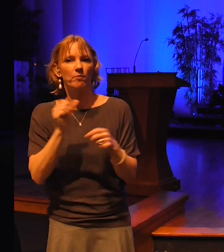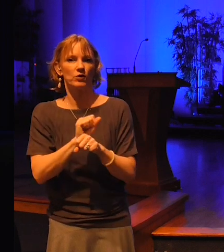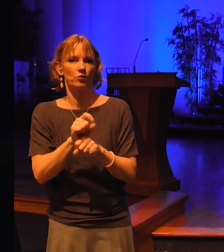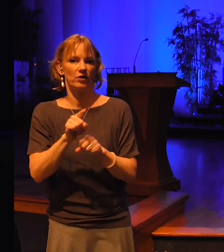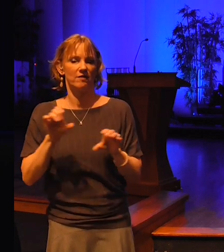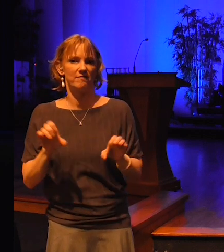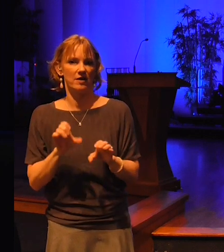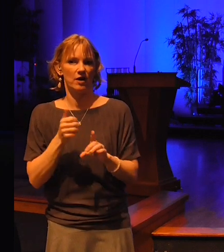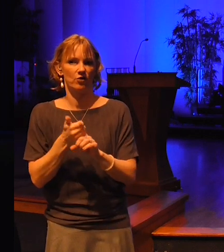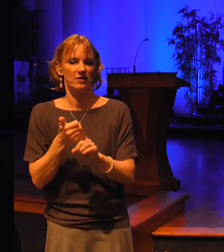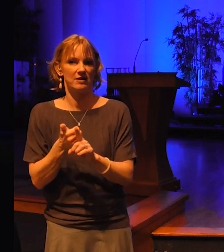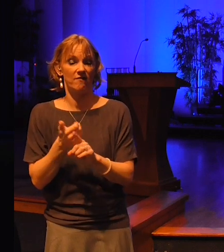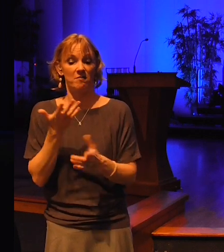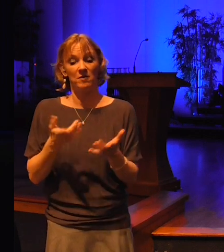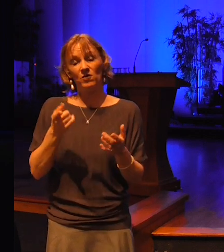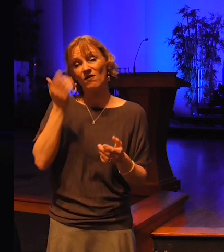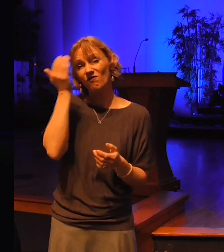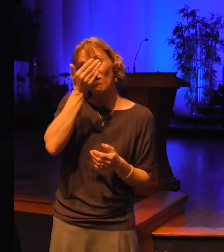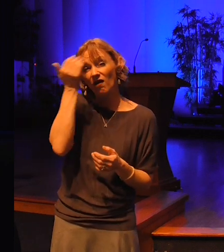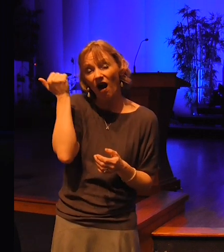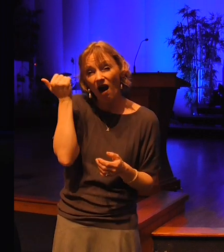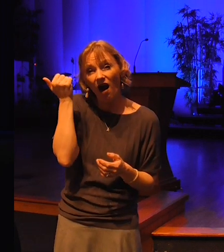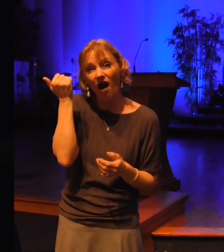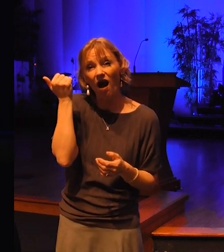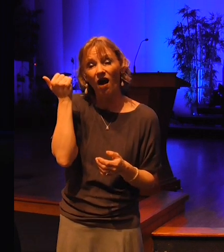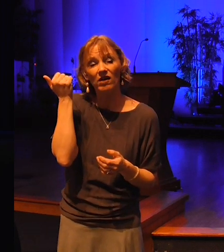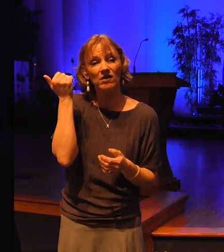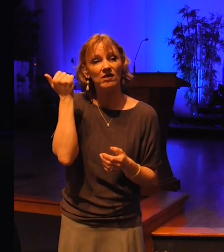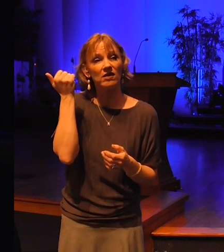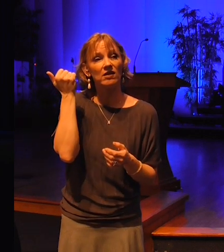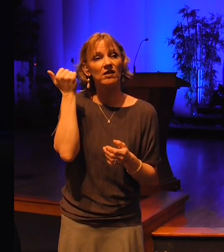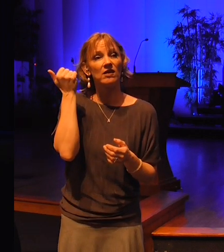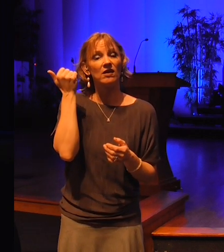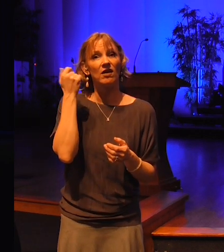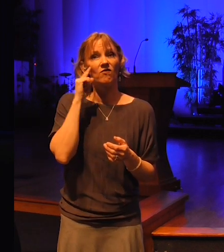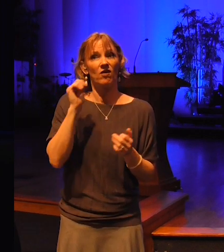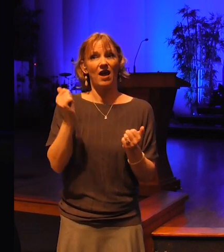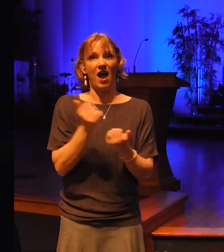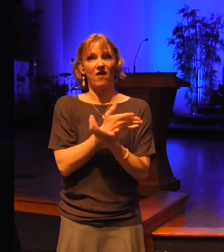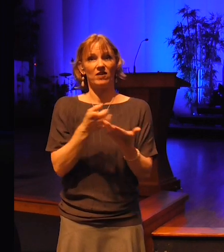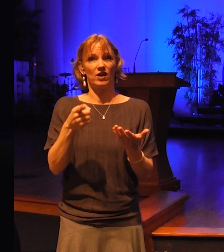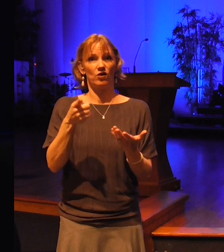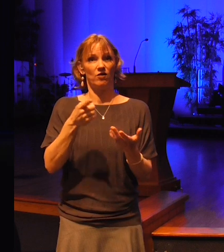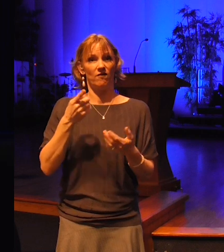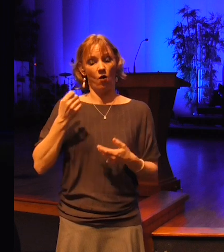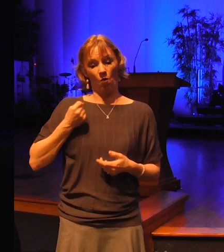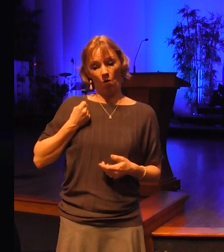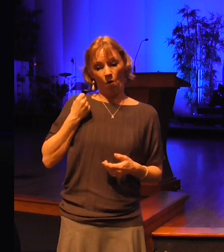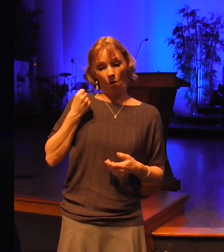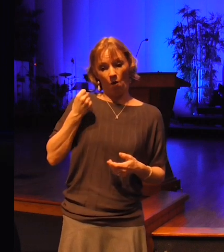you've perhaps forgotten for all the stuff that you may be holding on to all that you in truth